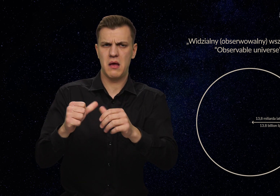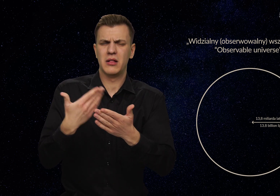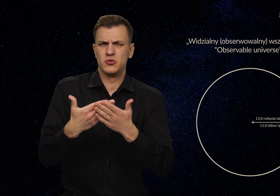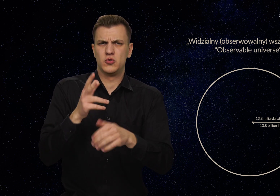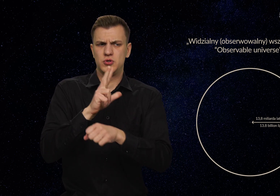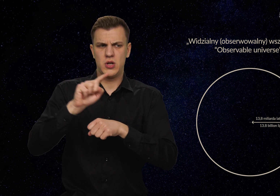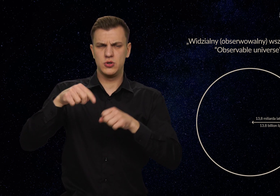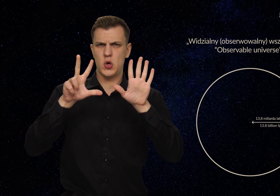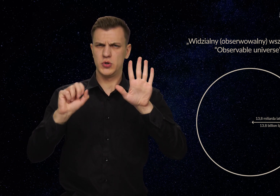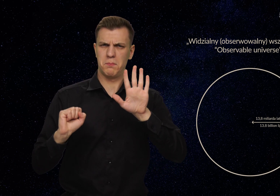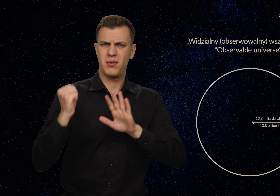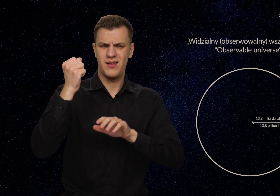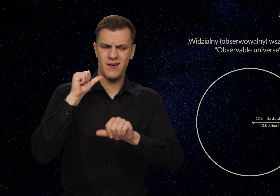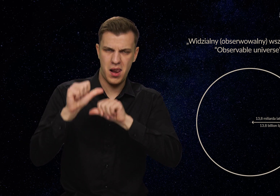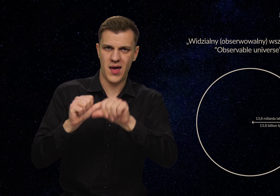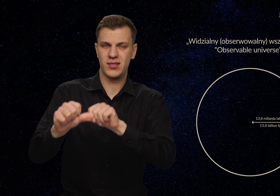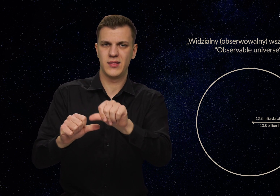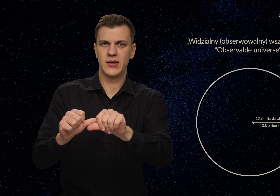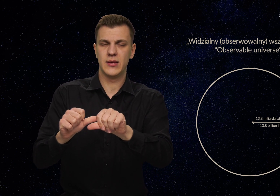Why?